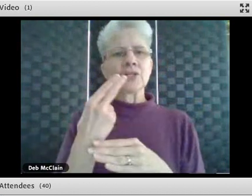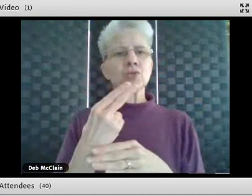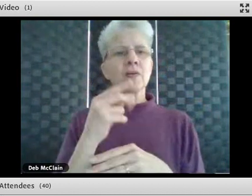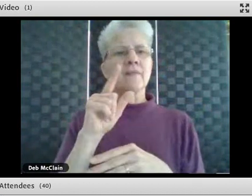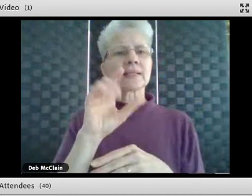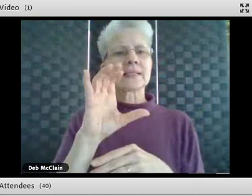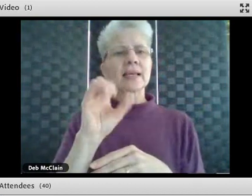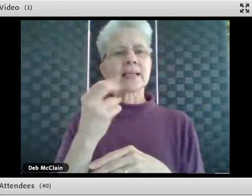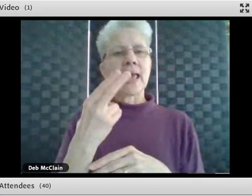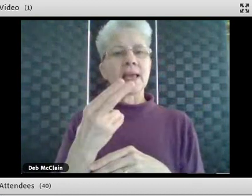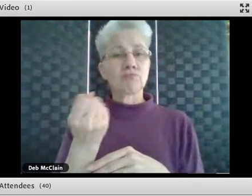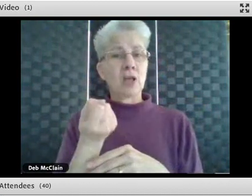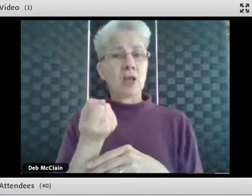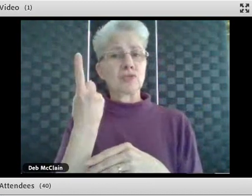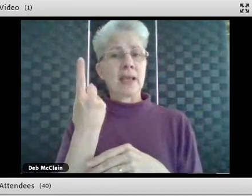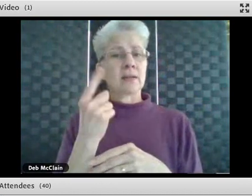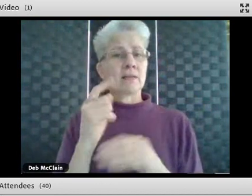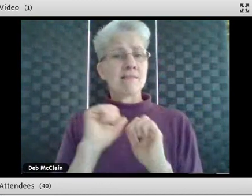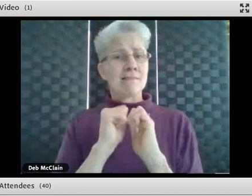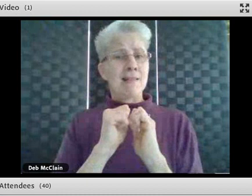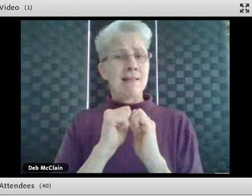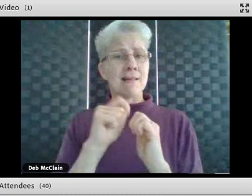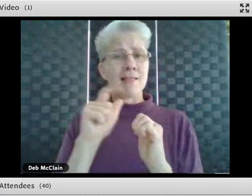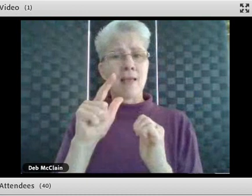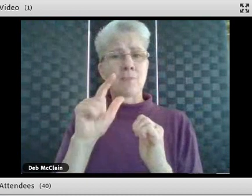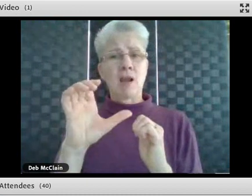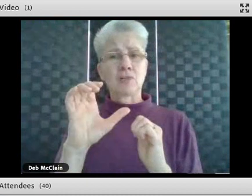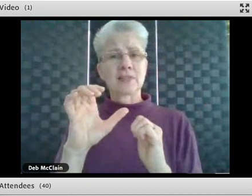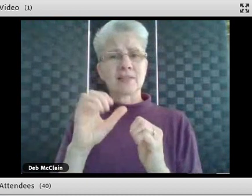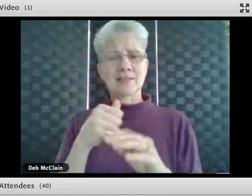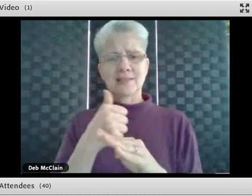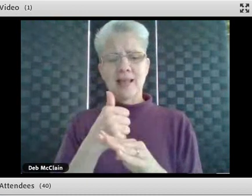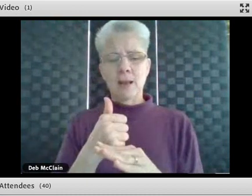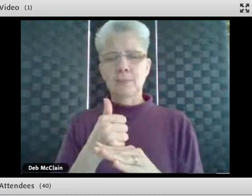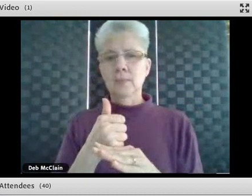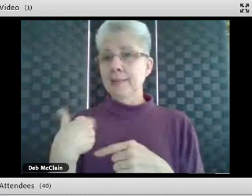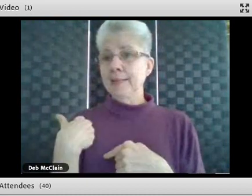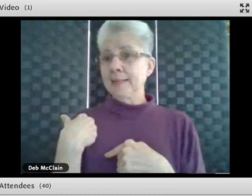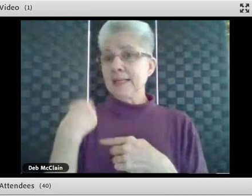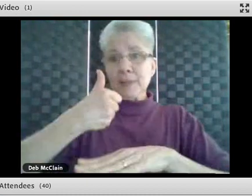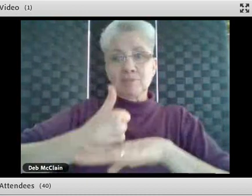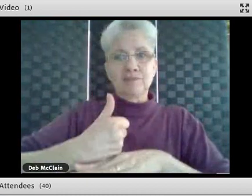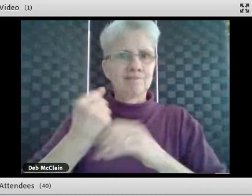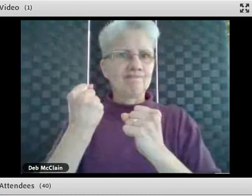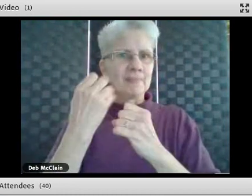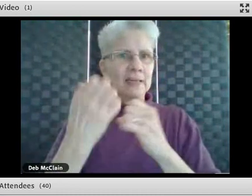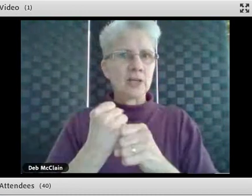so we understand kind of where Library of Congress is coming from. This has been around for a long time, over 100 years.